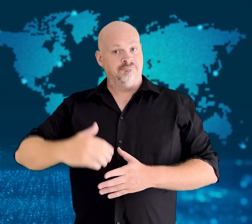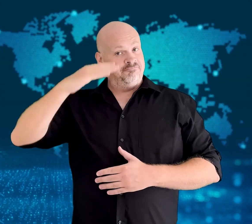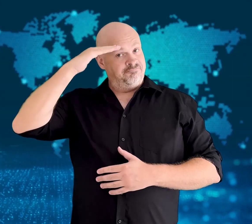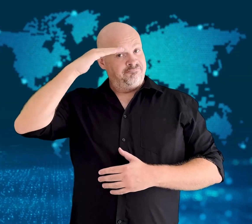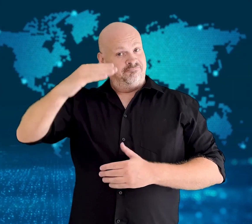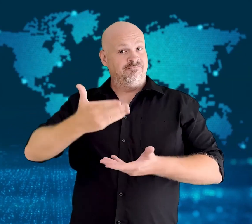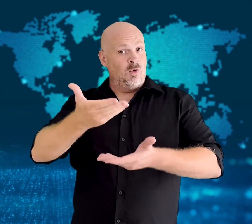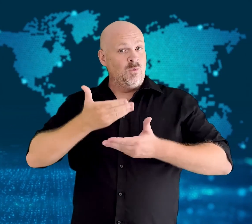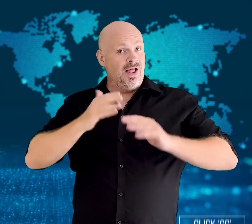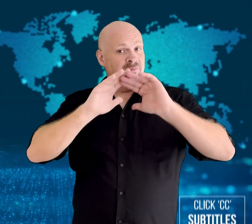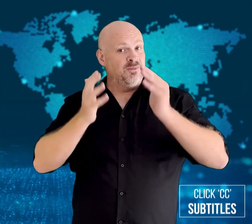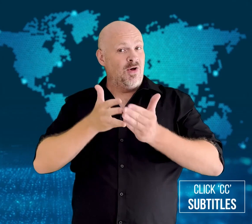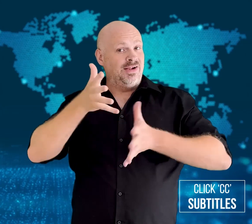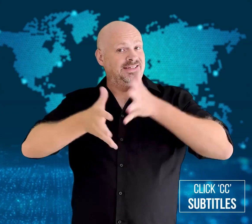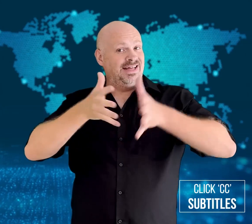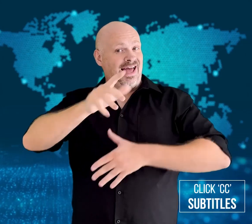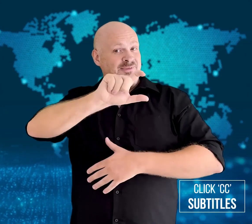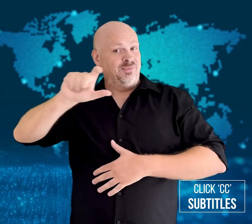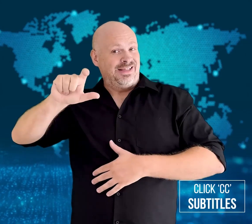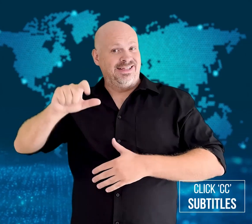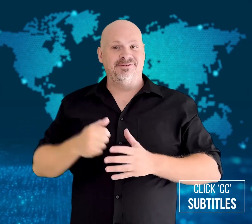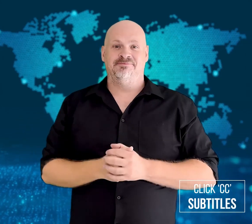Welcome to WorldSign Week!